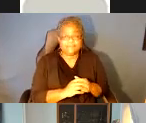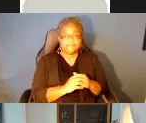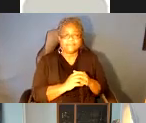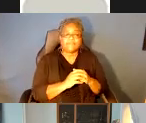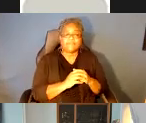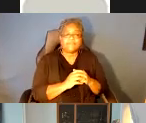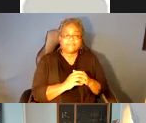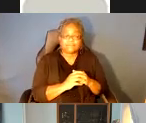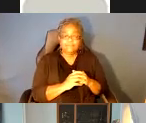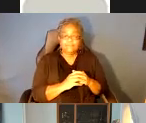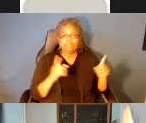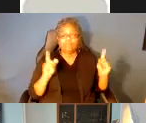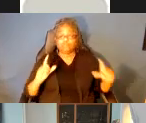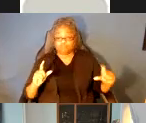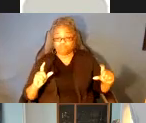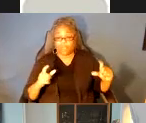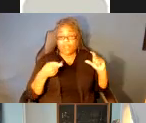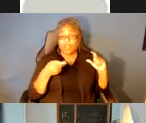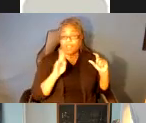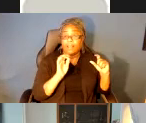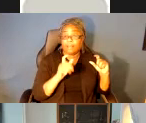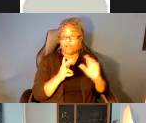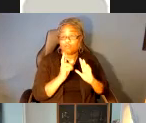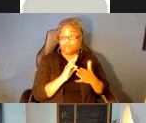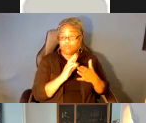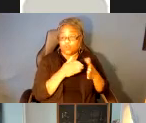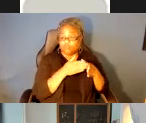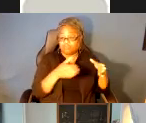This slide, Panel Review Scale for Each Criterion,